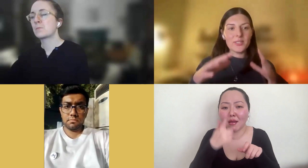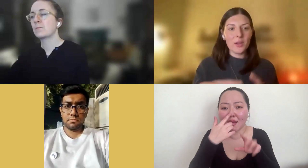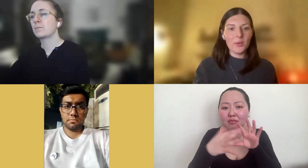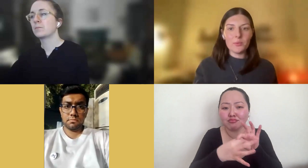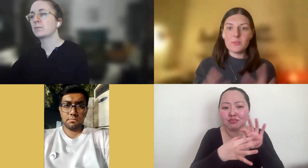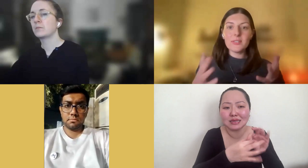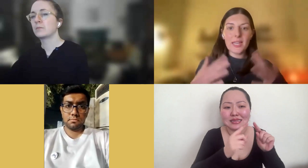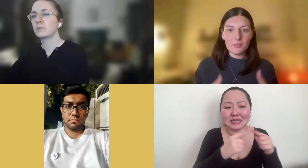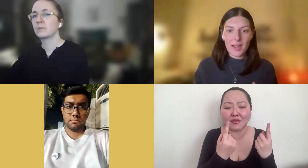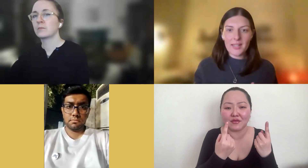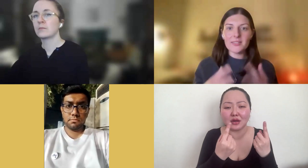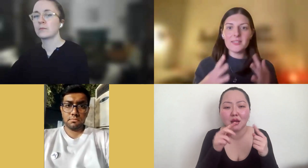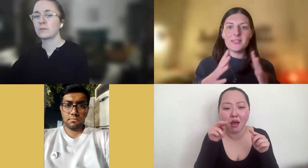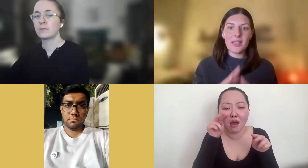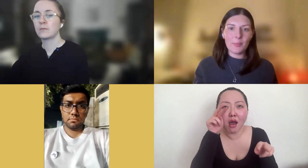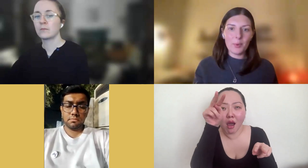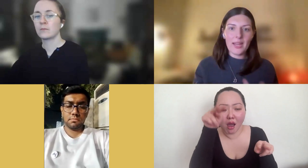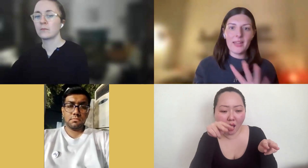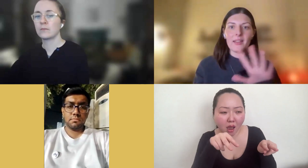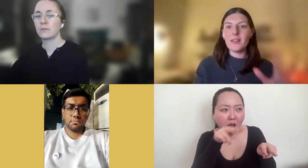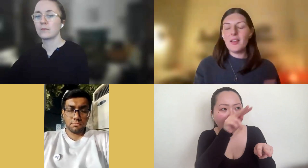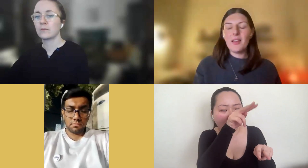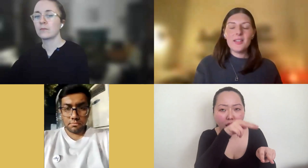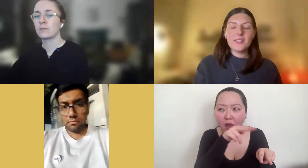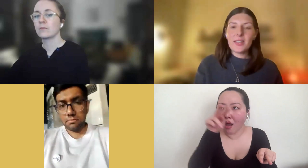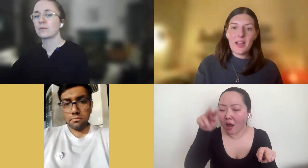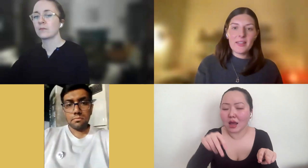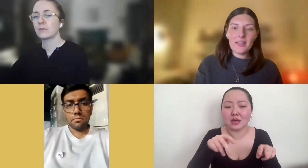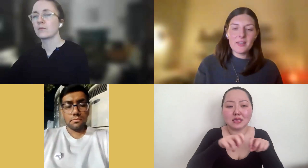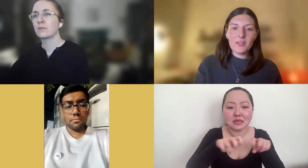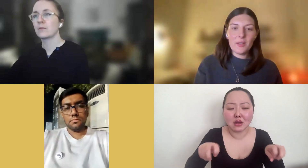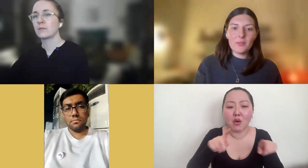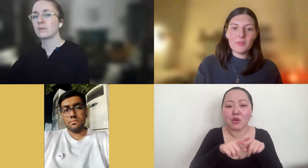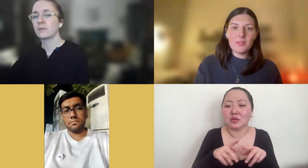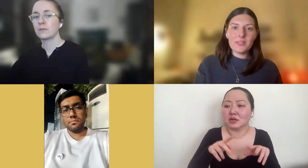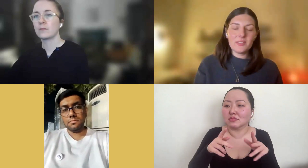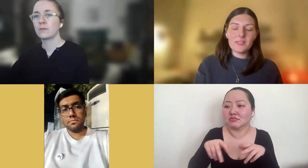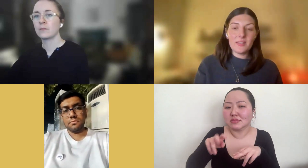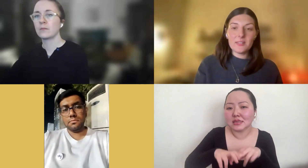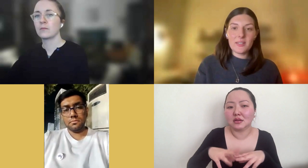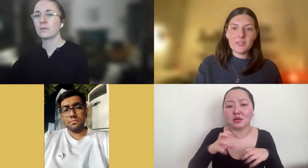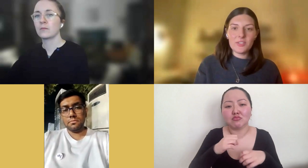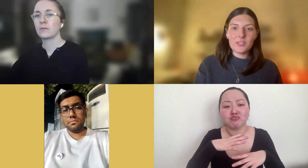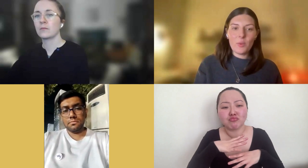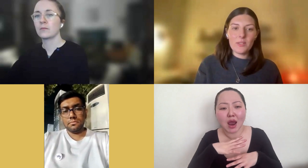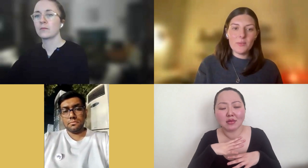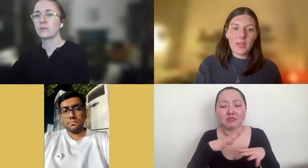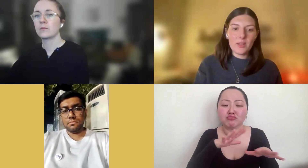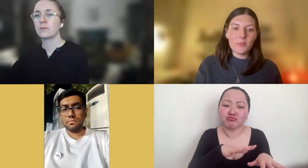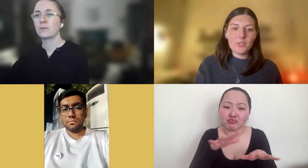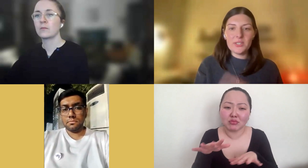but also take a rest, take a break. So, yeah, I think this is, it is just a wonderful learning